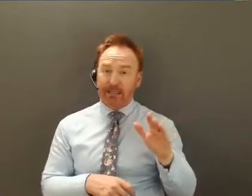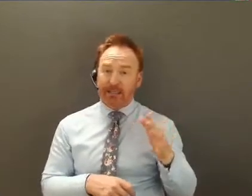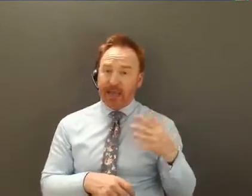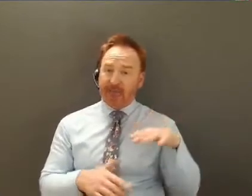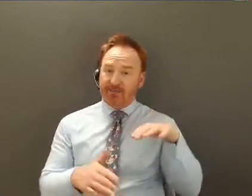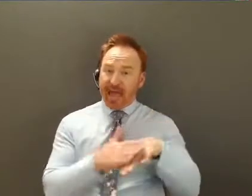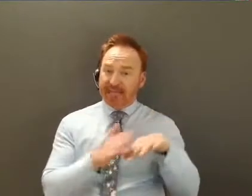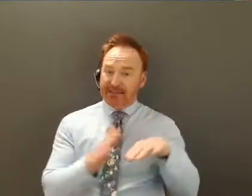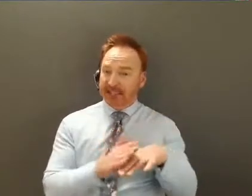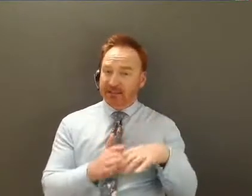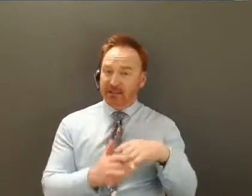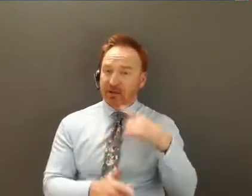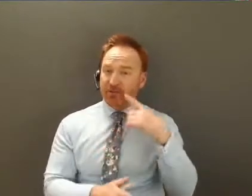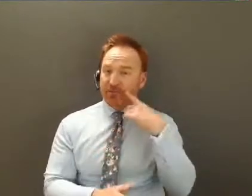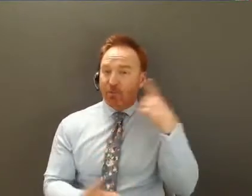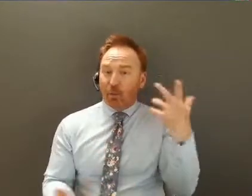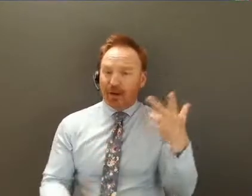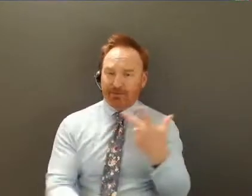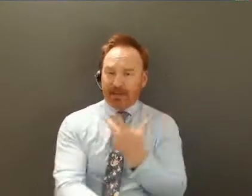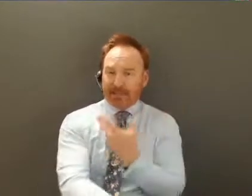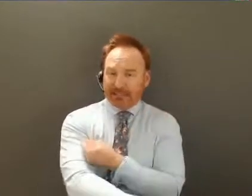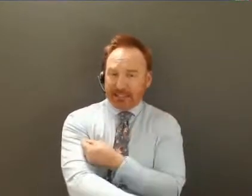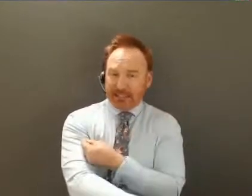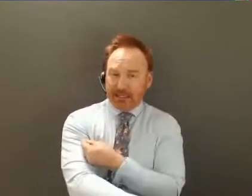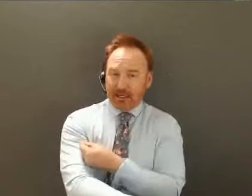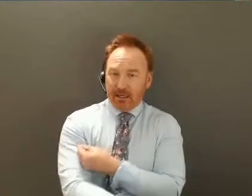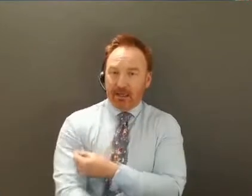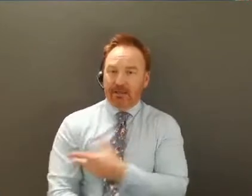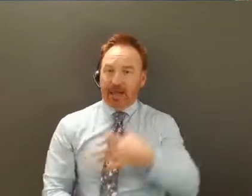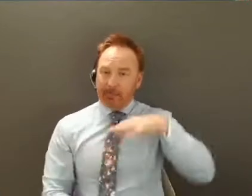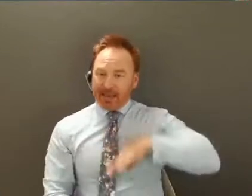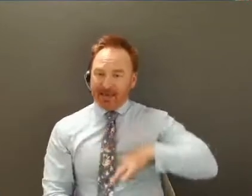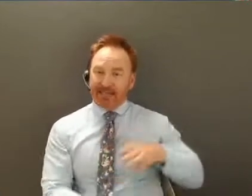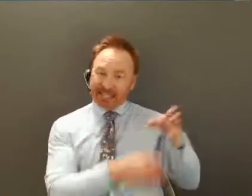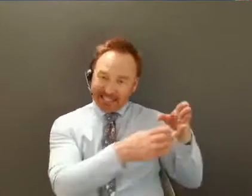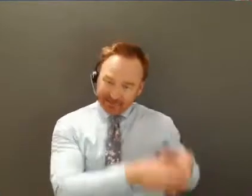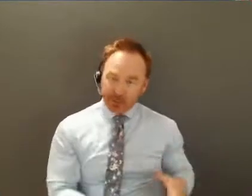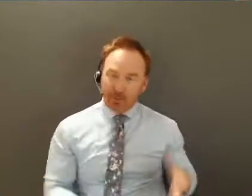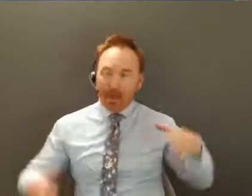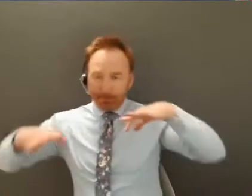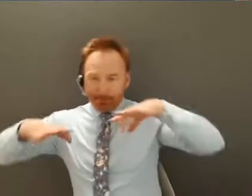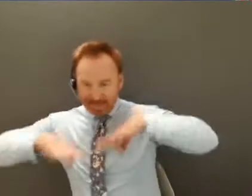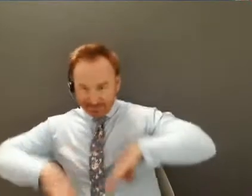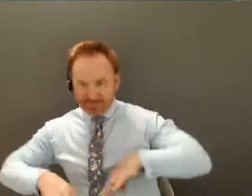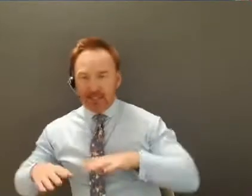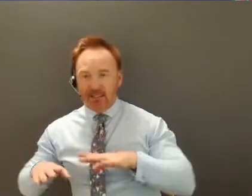always will be links and those introduction events and what can we learn about this to prevent